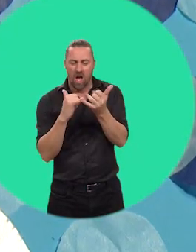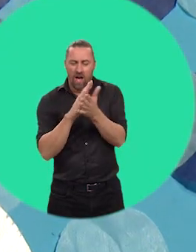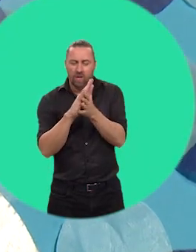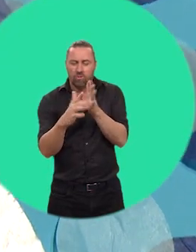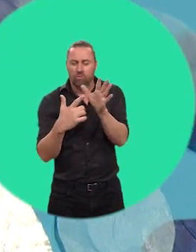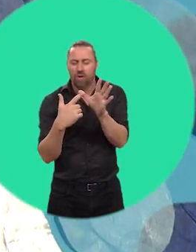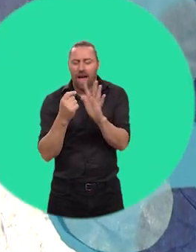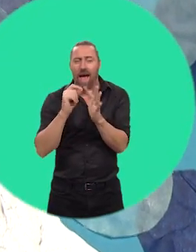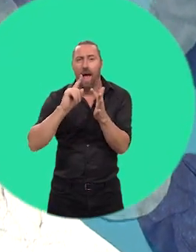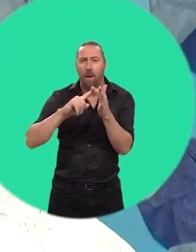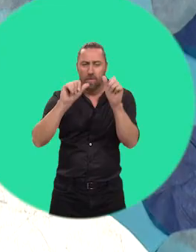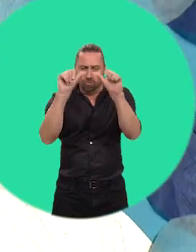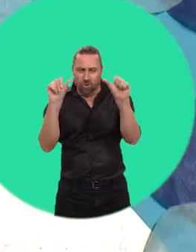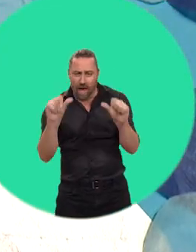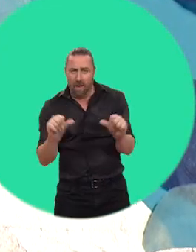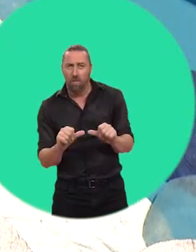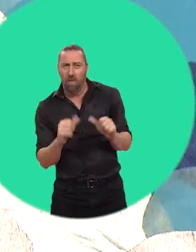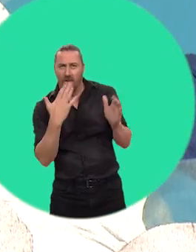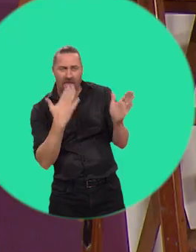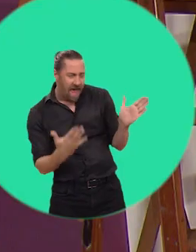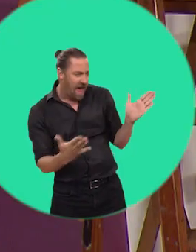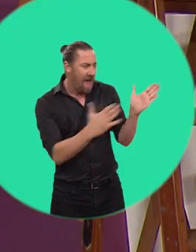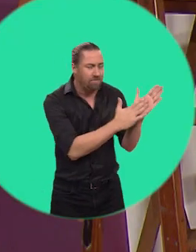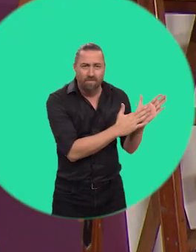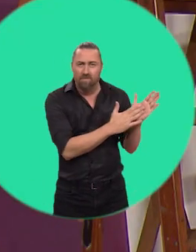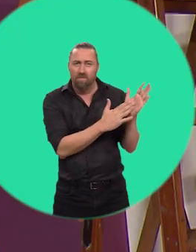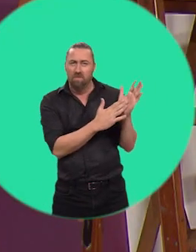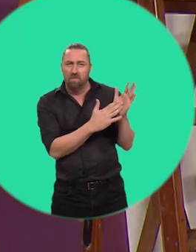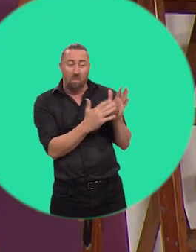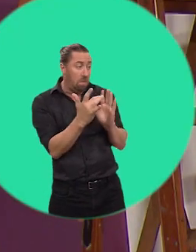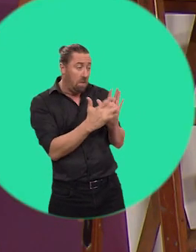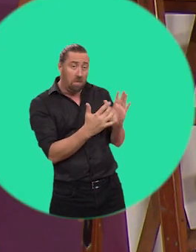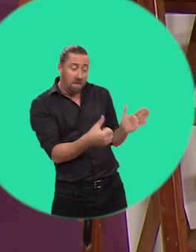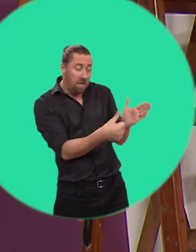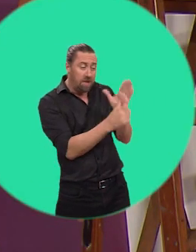I might add a big rock here, sticking that one down. Maybe a little rock in the middle,